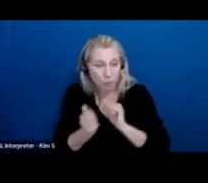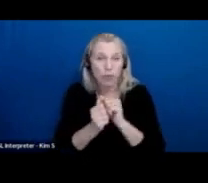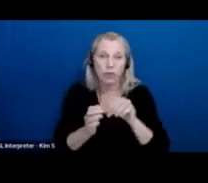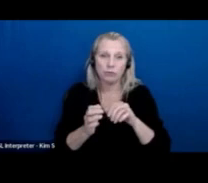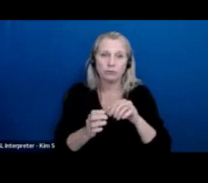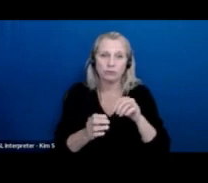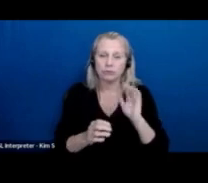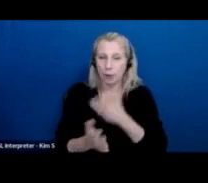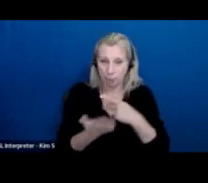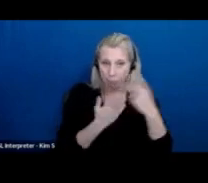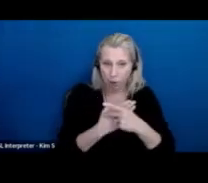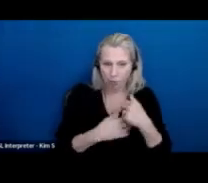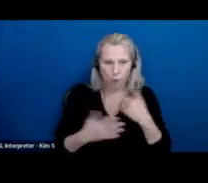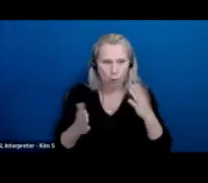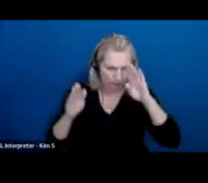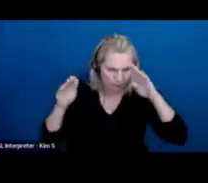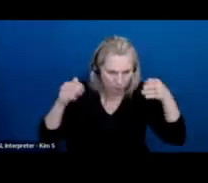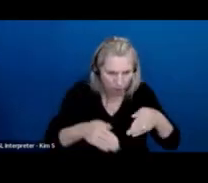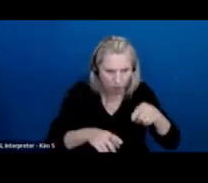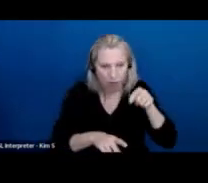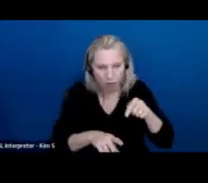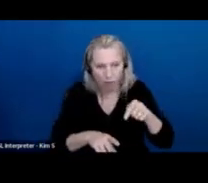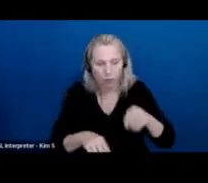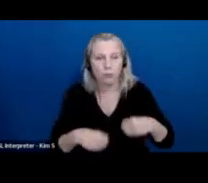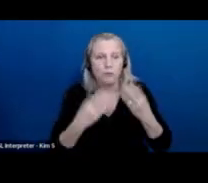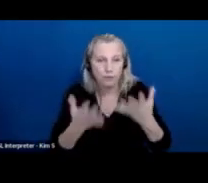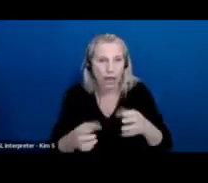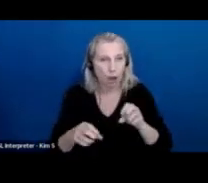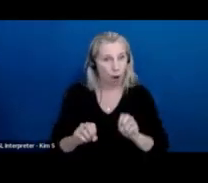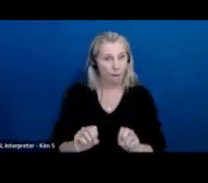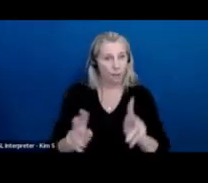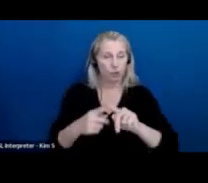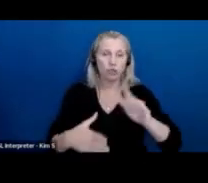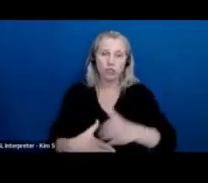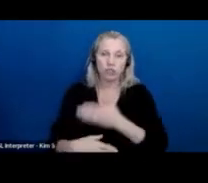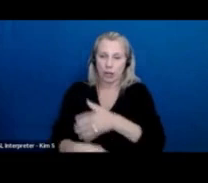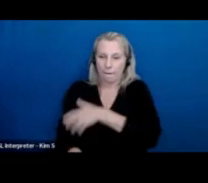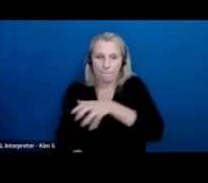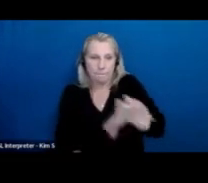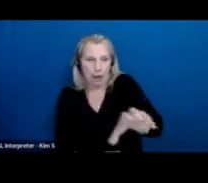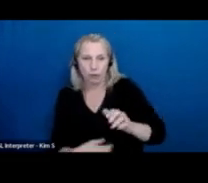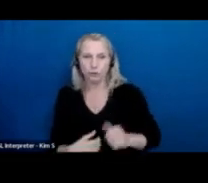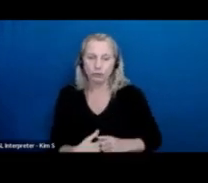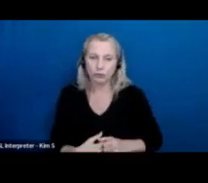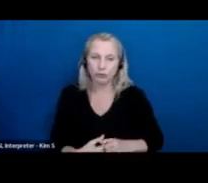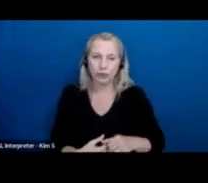pay attention to and provide opportunities to share power. This happens when families